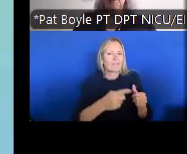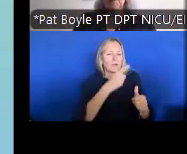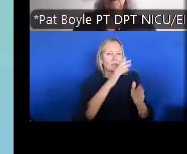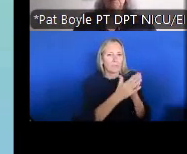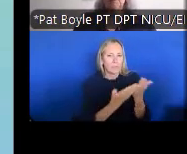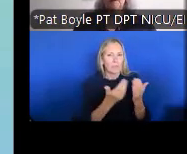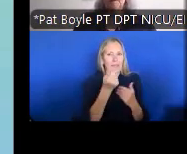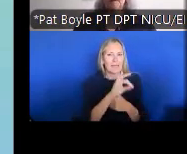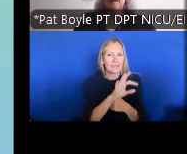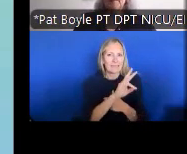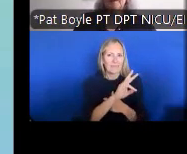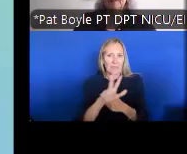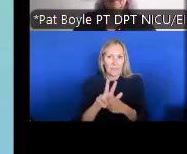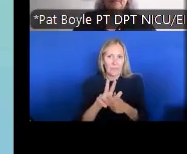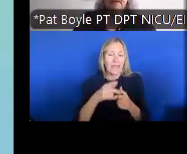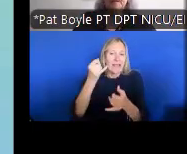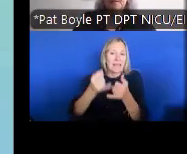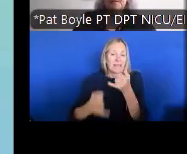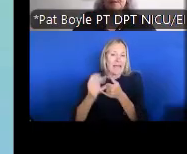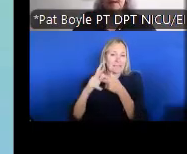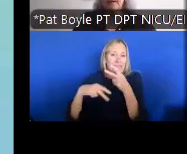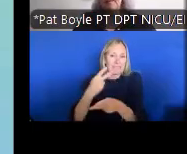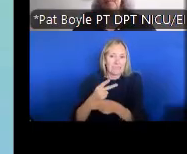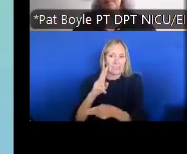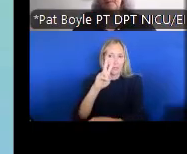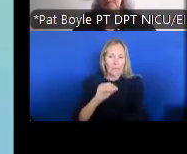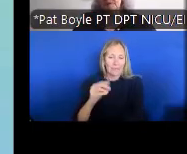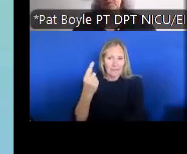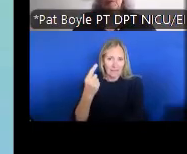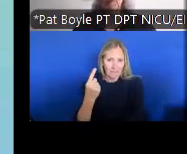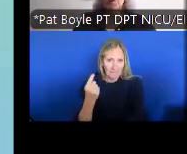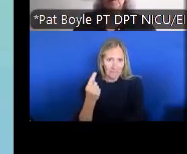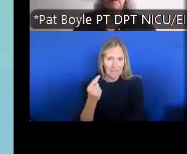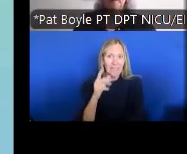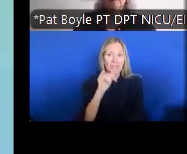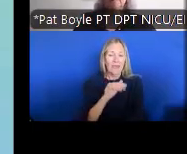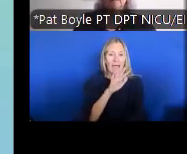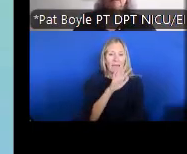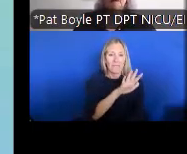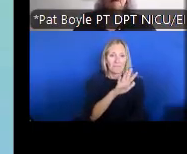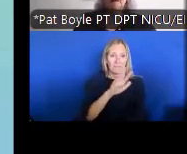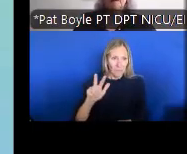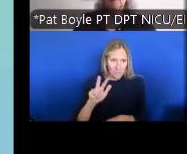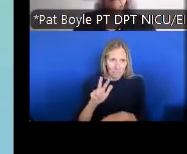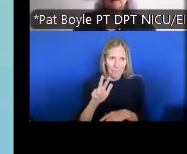edition in 2011. So this has a 53 scoreable items. It looks at